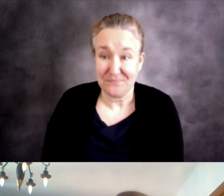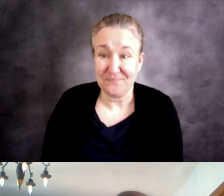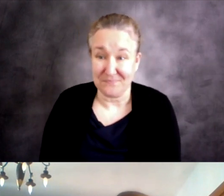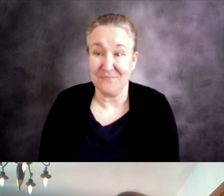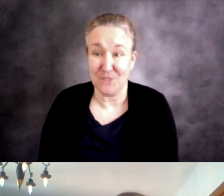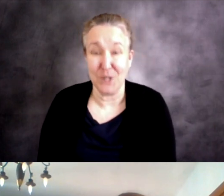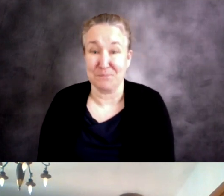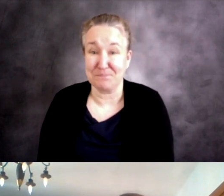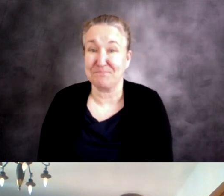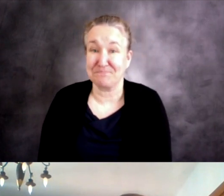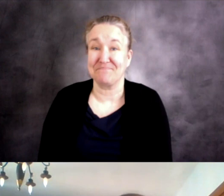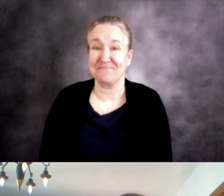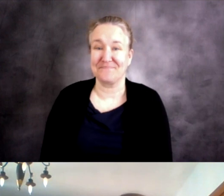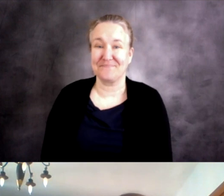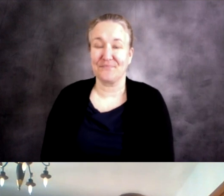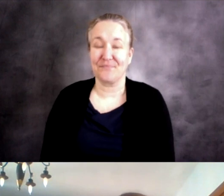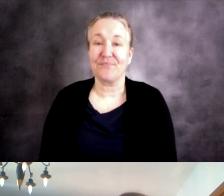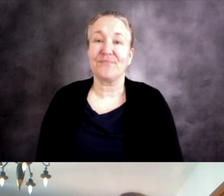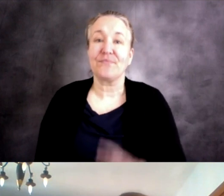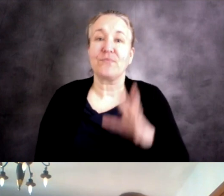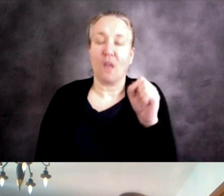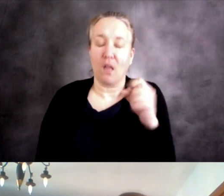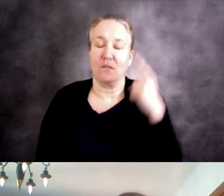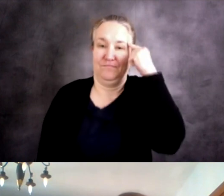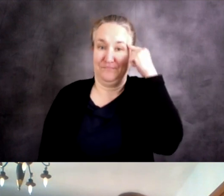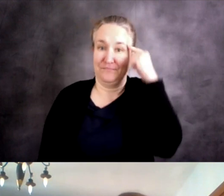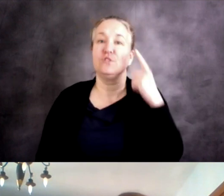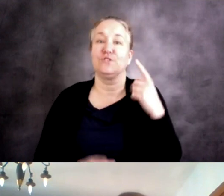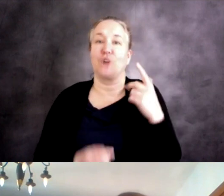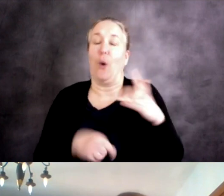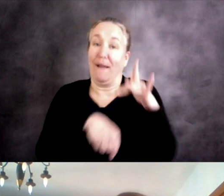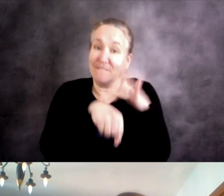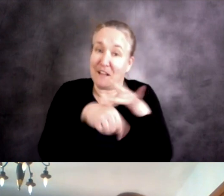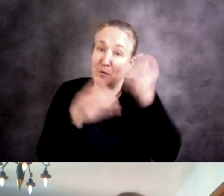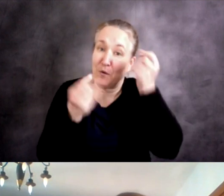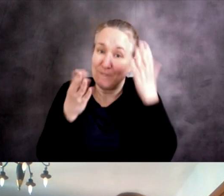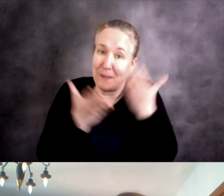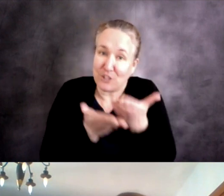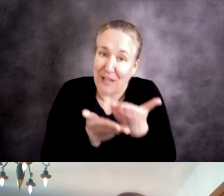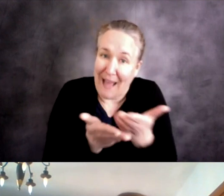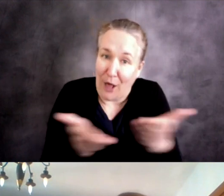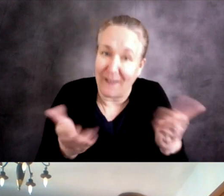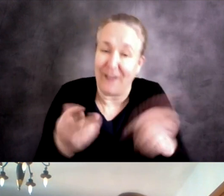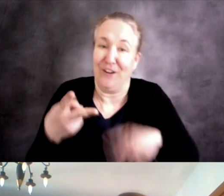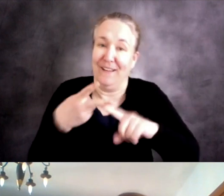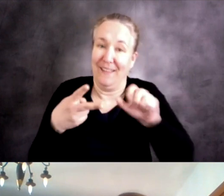So, speaking of information out there and that app, I know there's a lot of information out